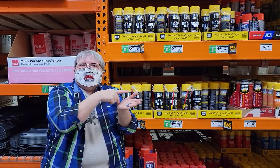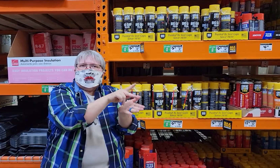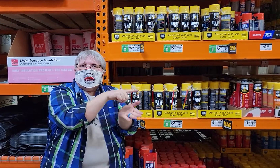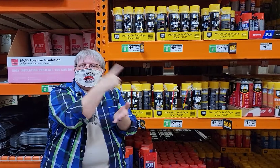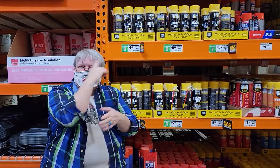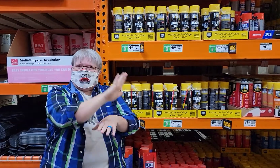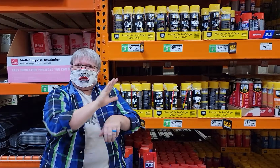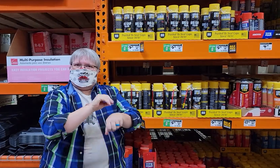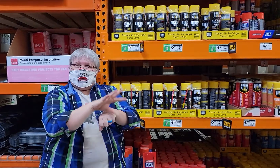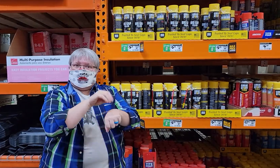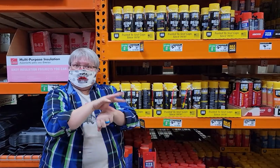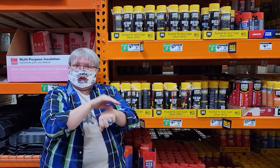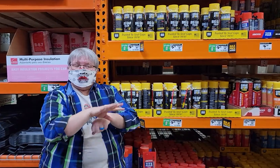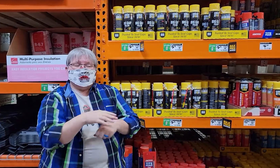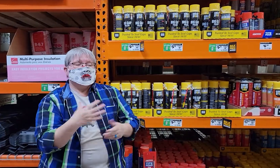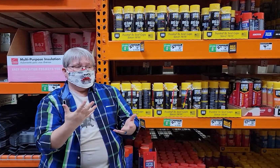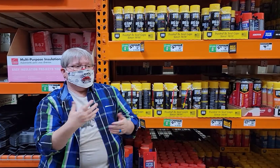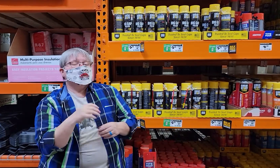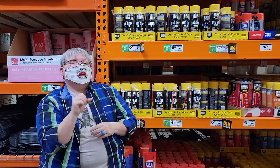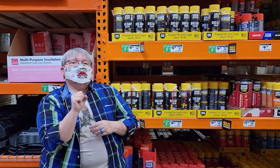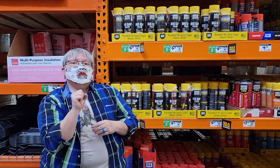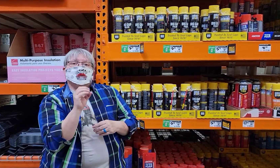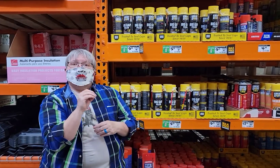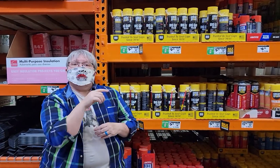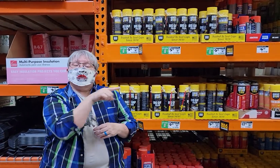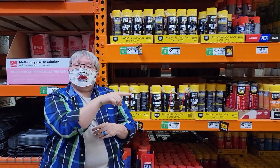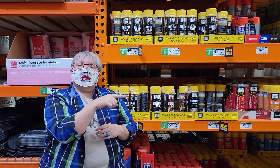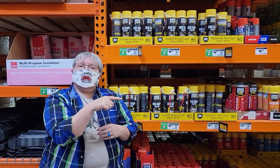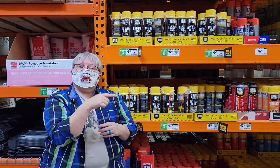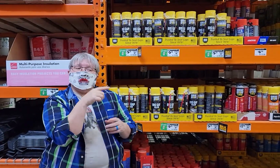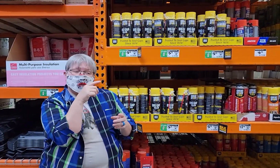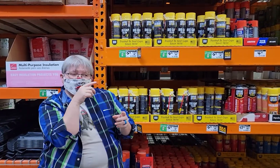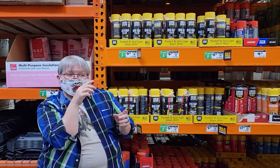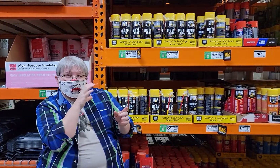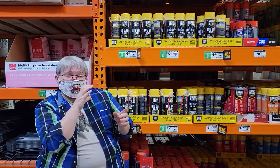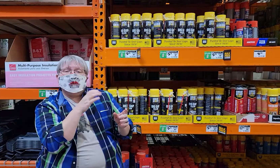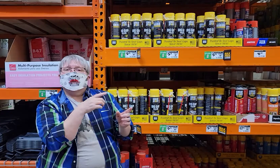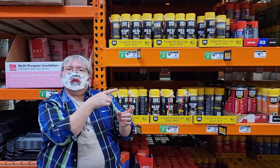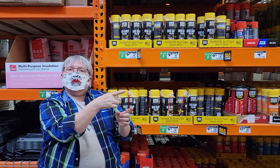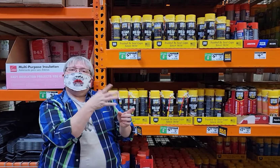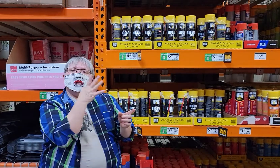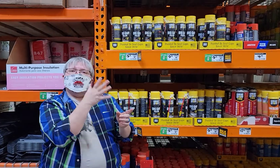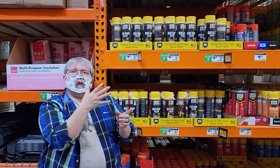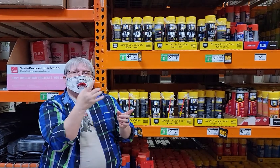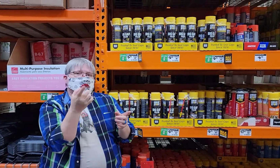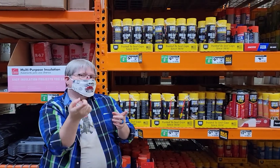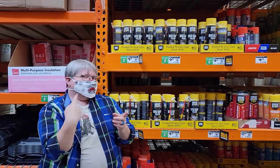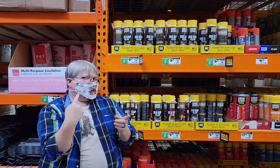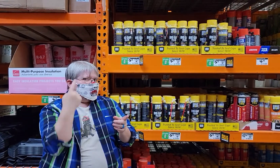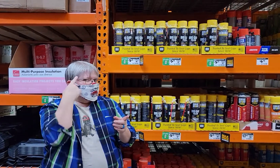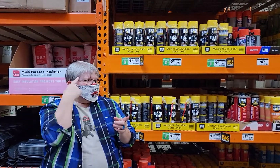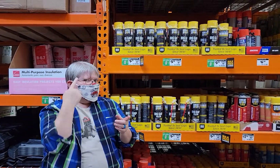we'd do the renovations ourselves and they would just tell us what we needed to do. Um and I think